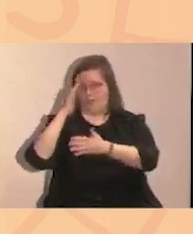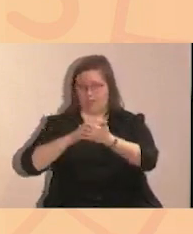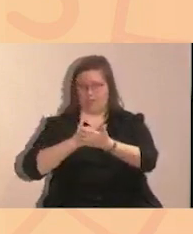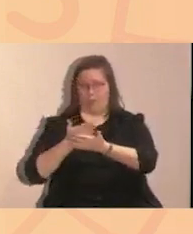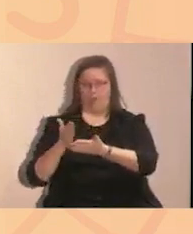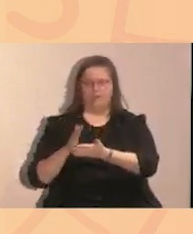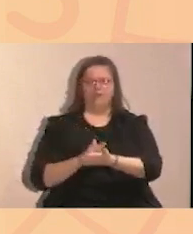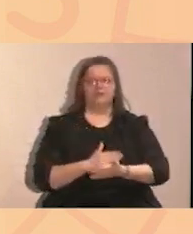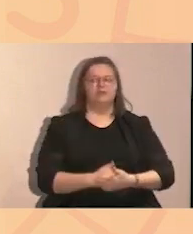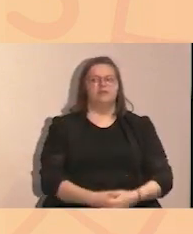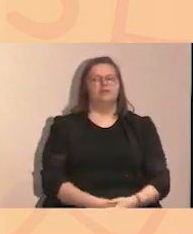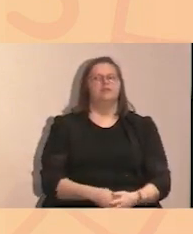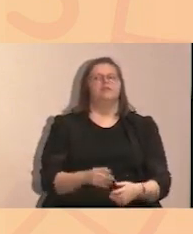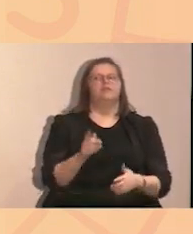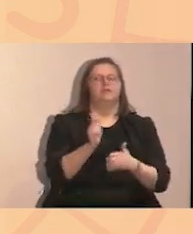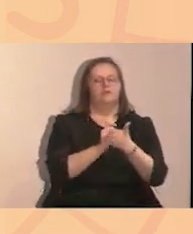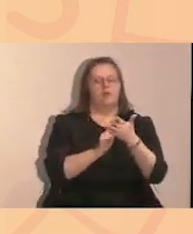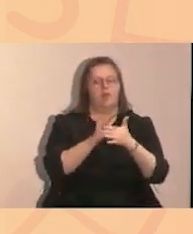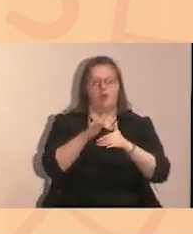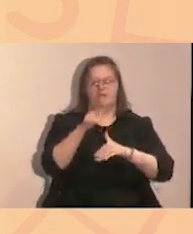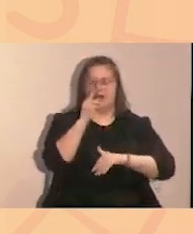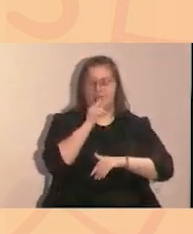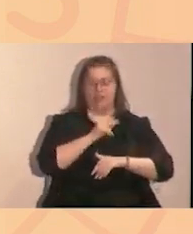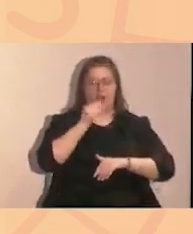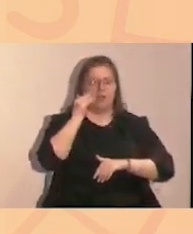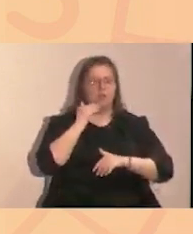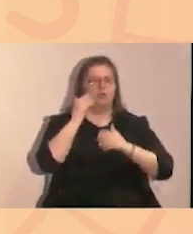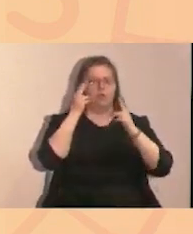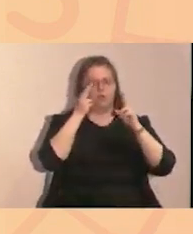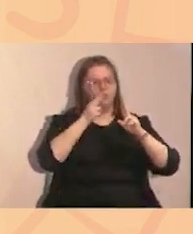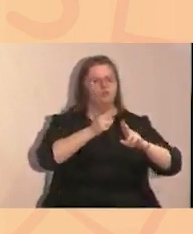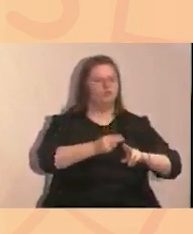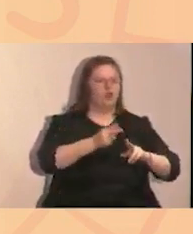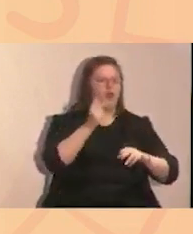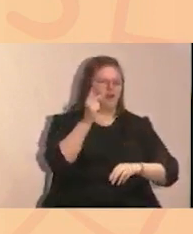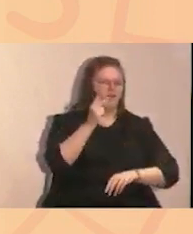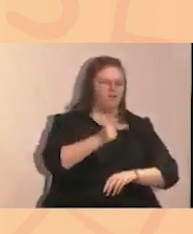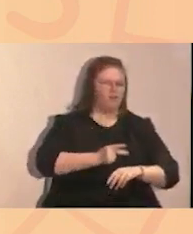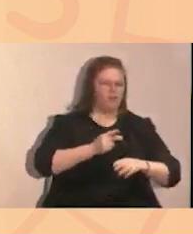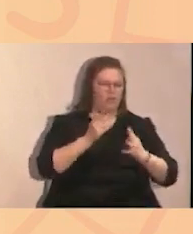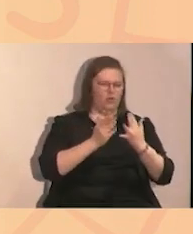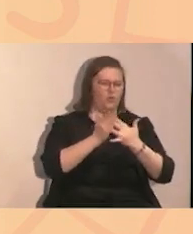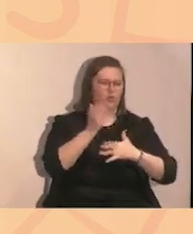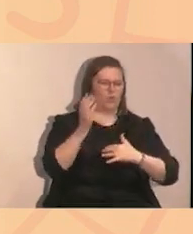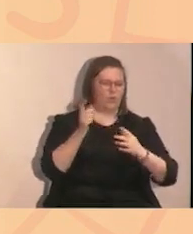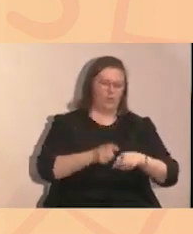she wrote a poem about a young woman who passed away in Perth during some of our really tough winters, so I wanted to play that for you.